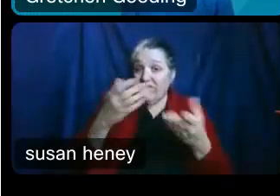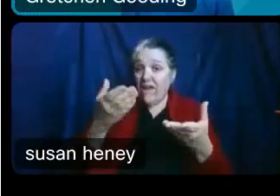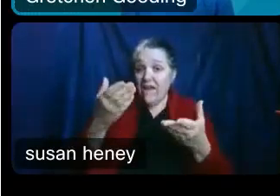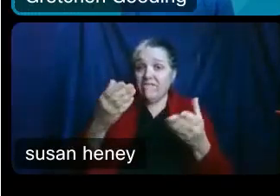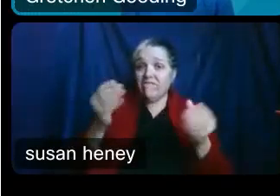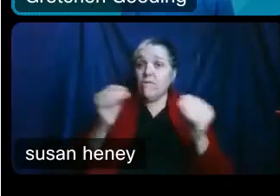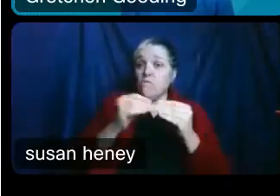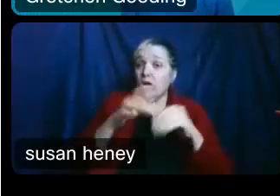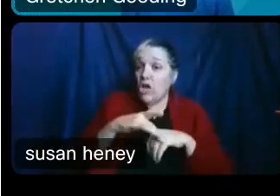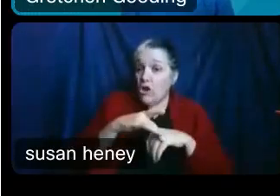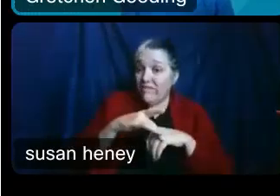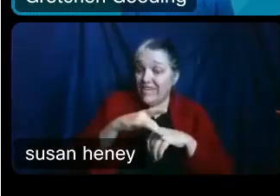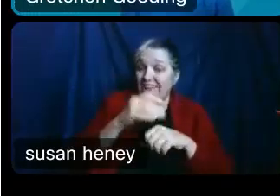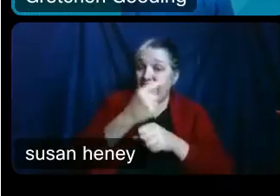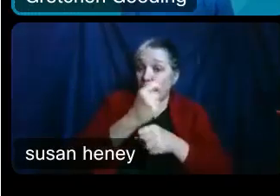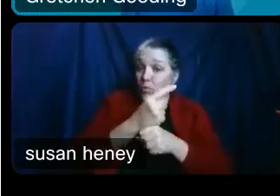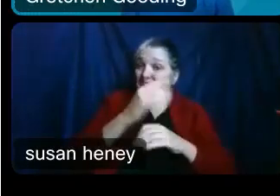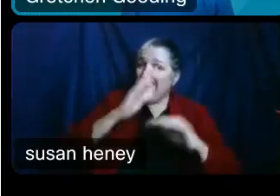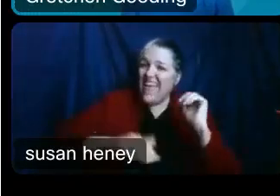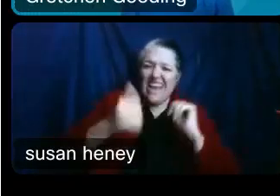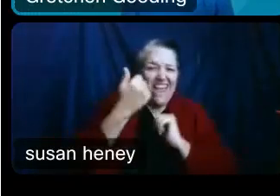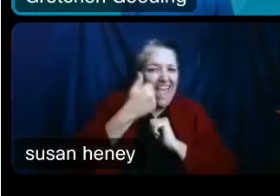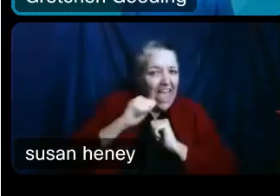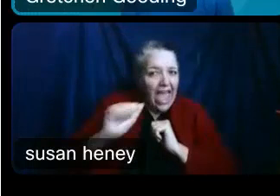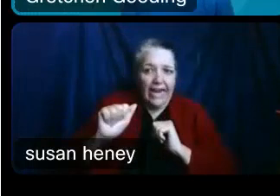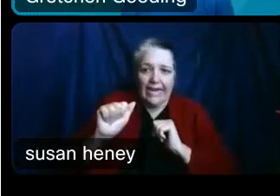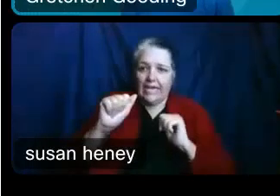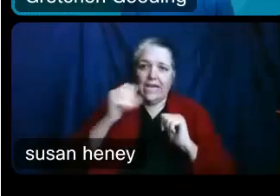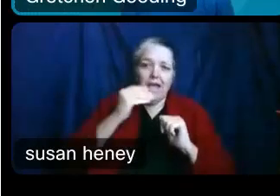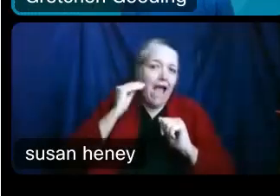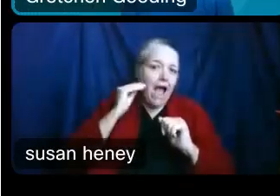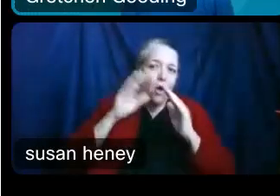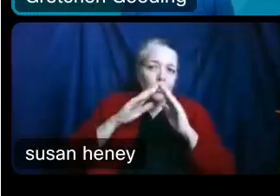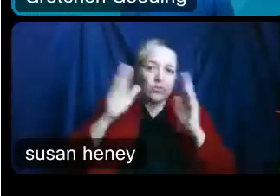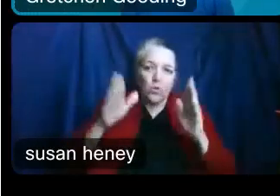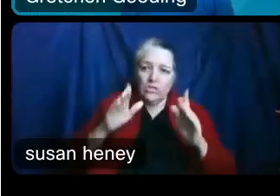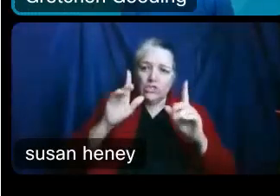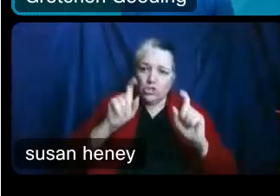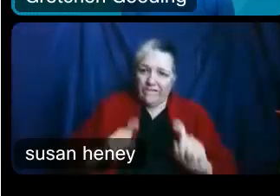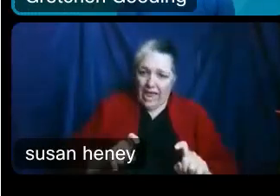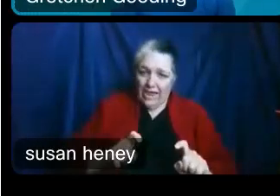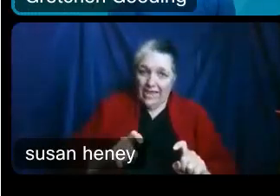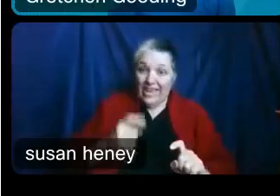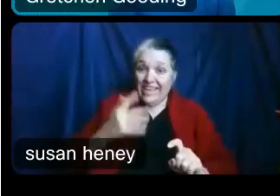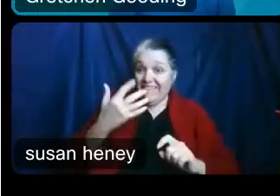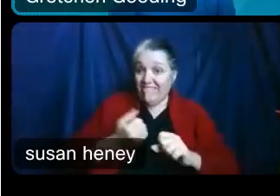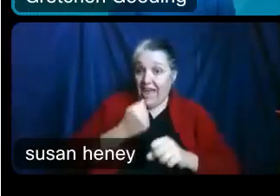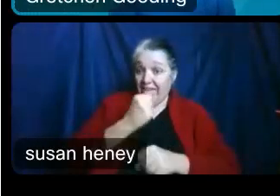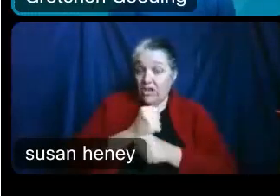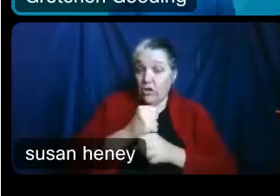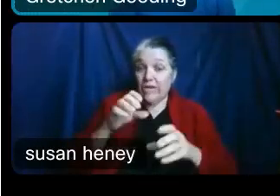than any other household survey. The 5-year data release includes more than 828,000 geographic